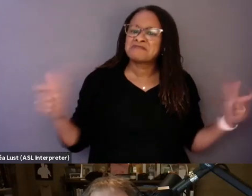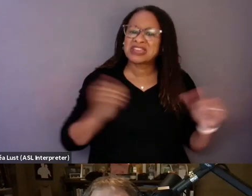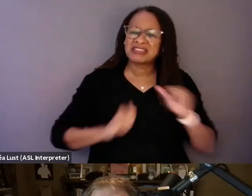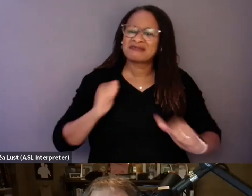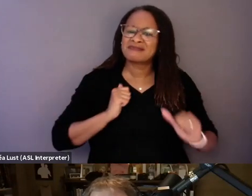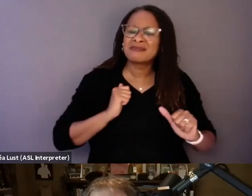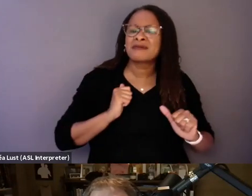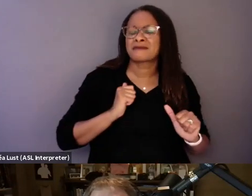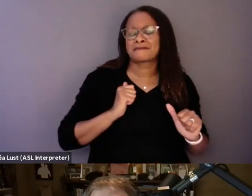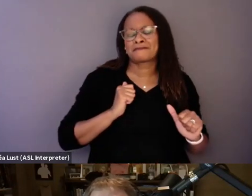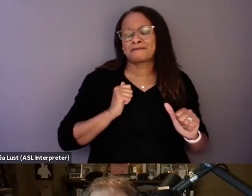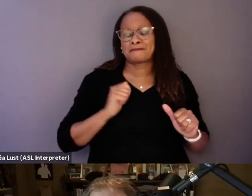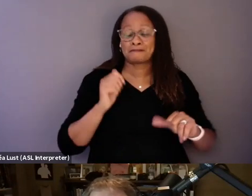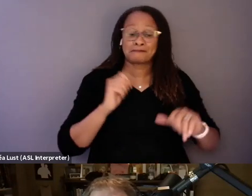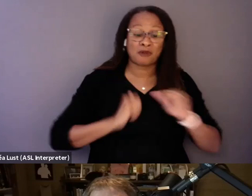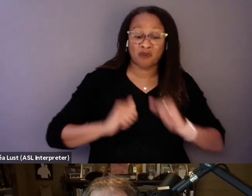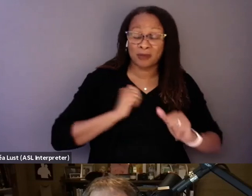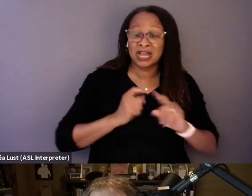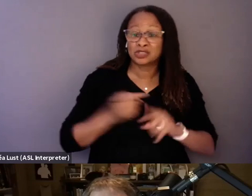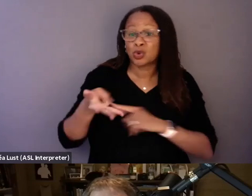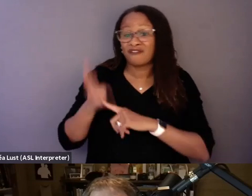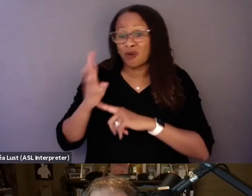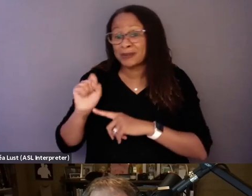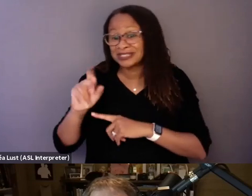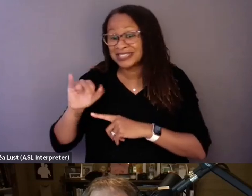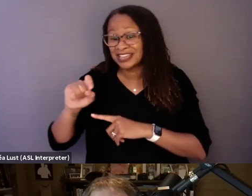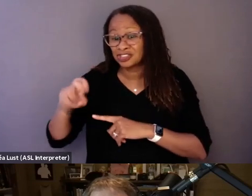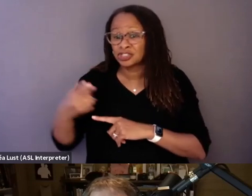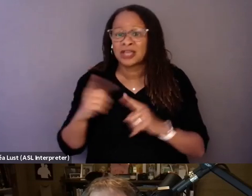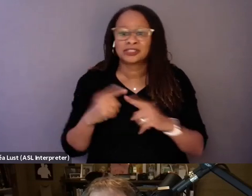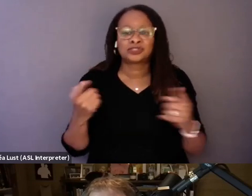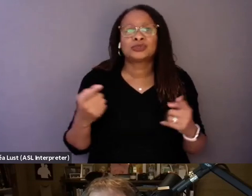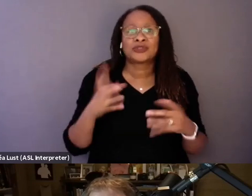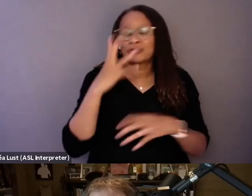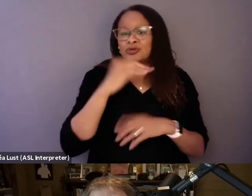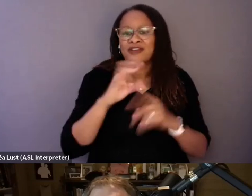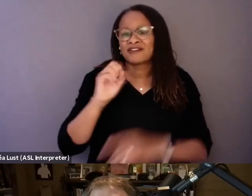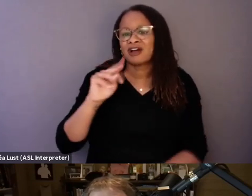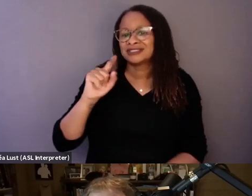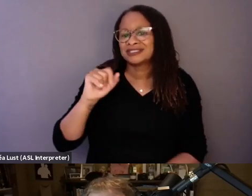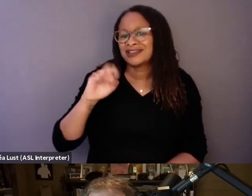to a four minute sketch to the beauty of content whole divide which I think is just one of the most beautiful